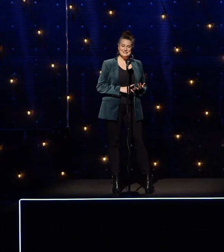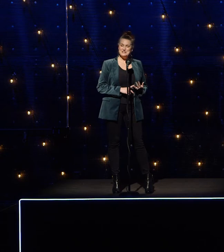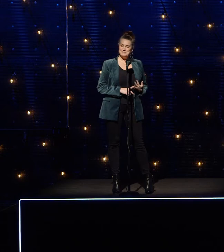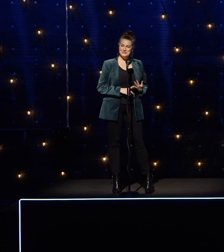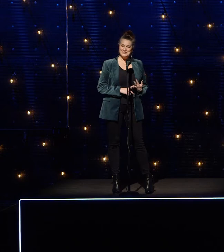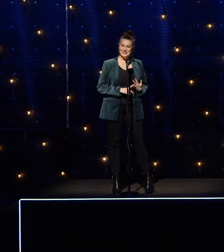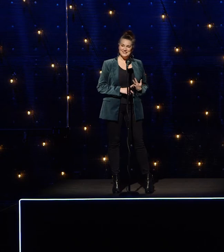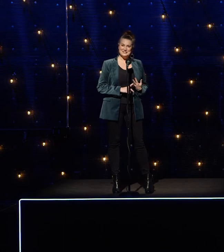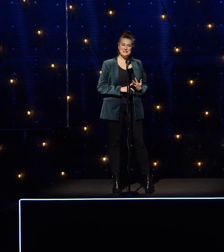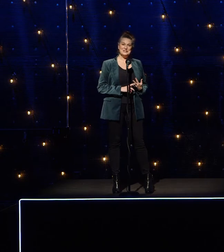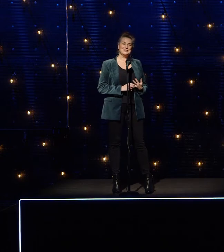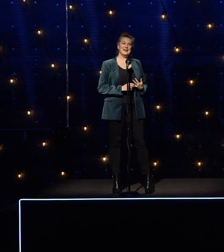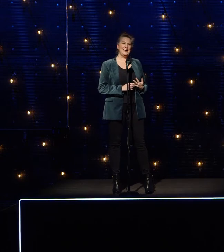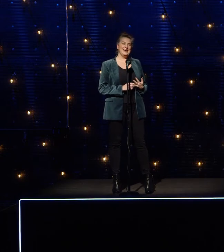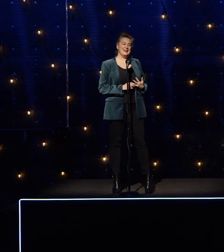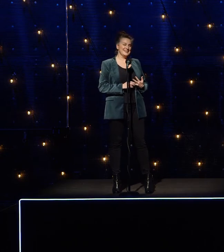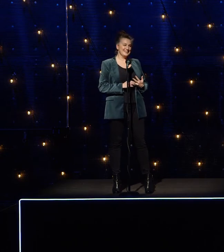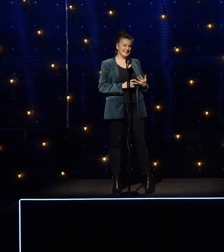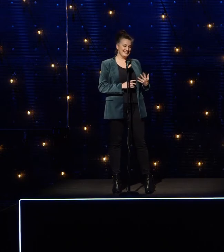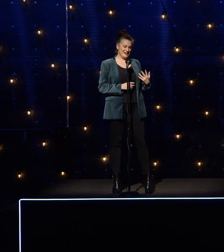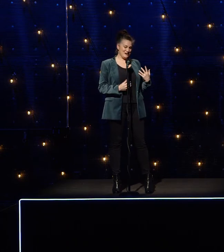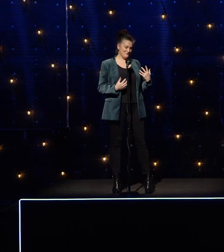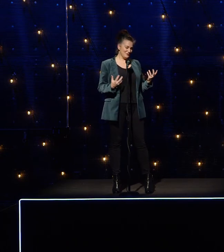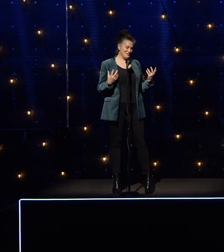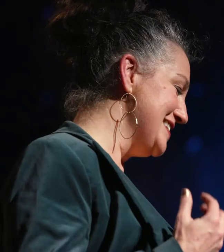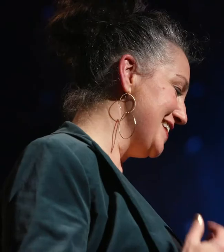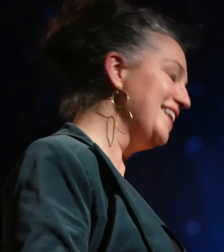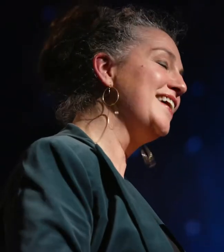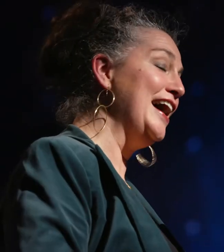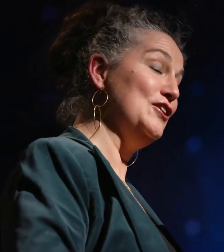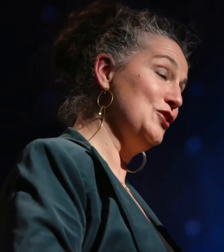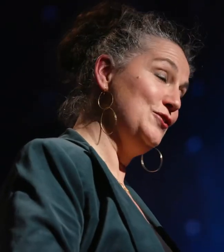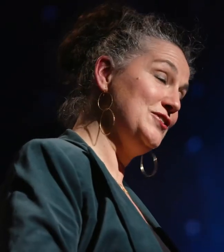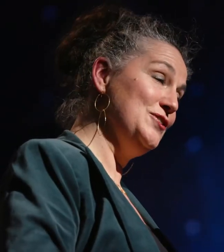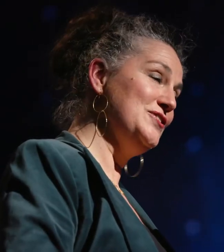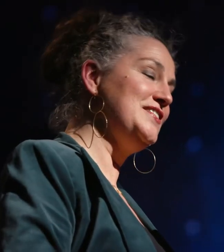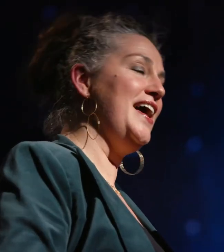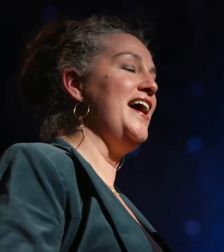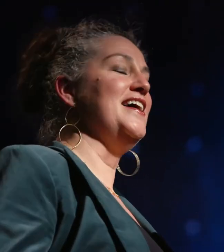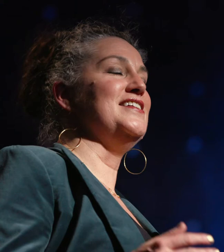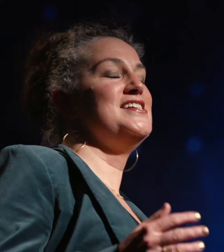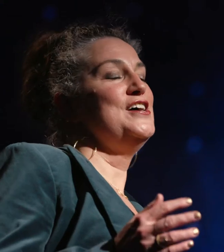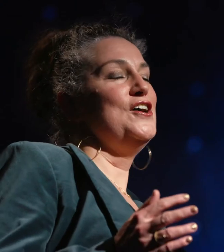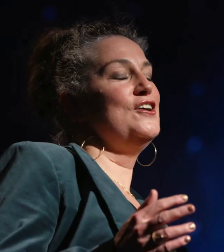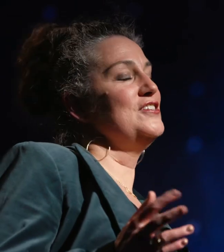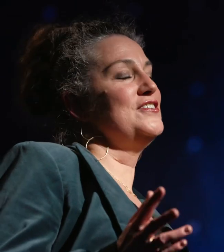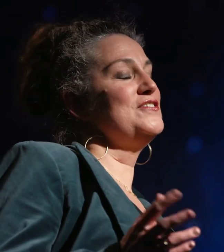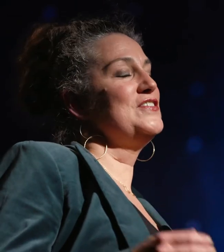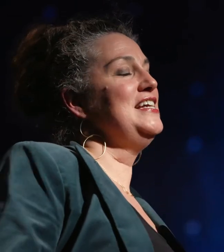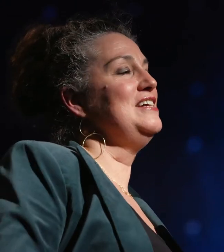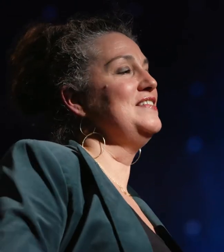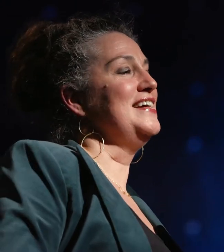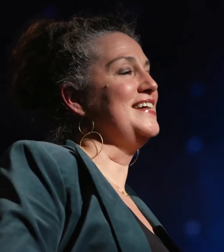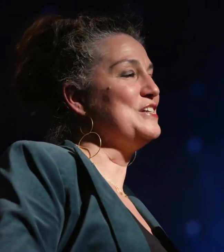She moved on to a roasted duck and couscous, and her dessert for the evening